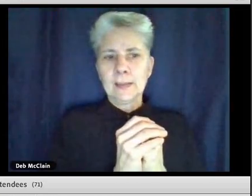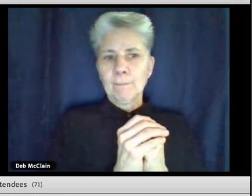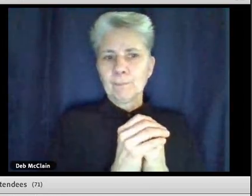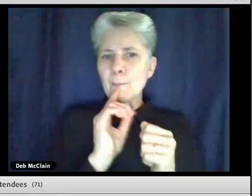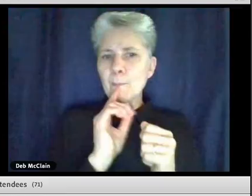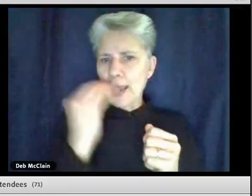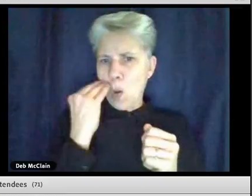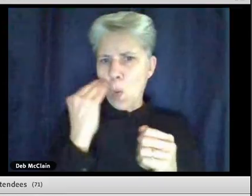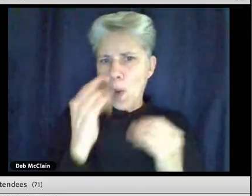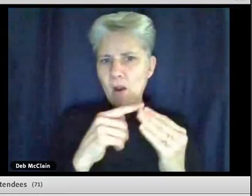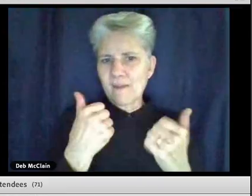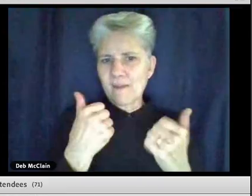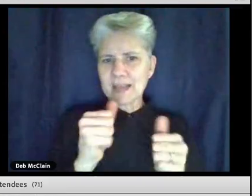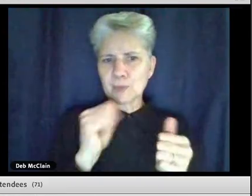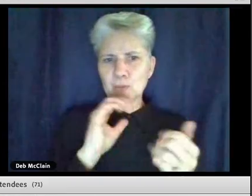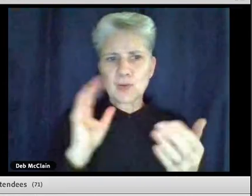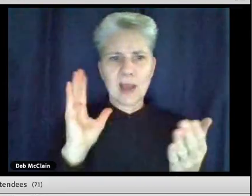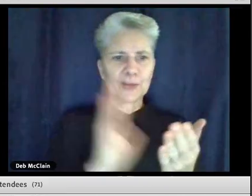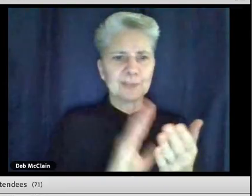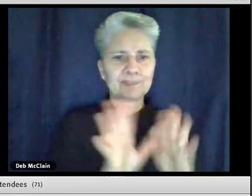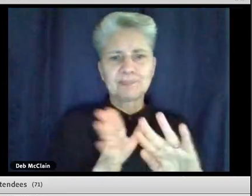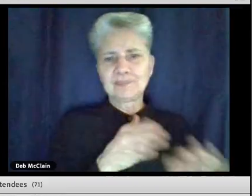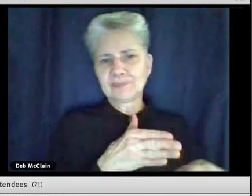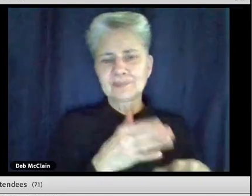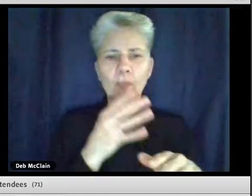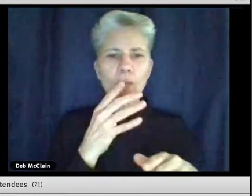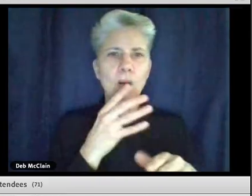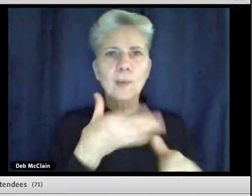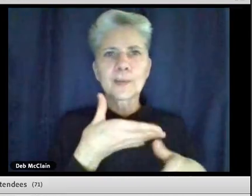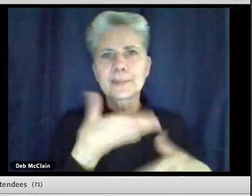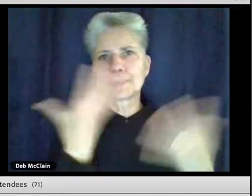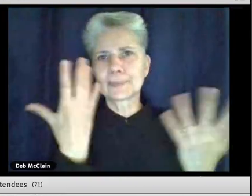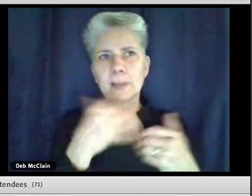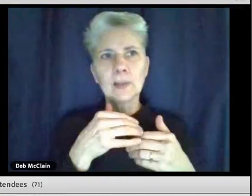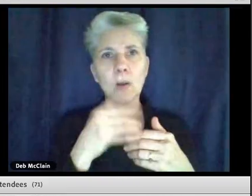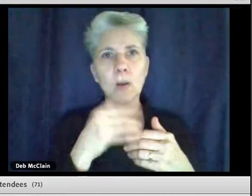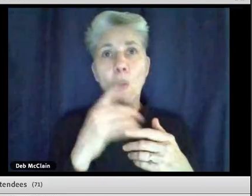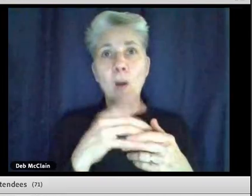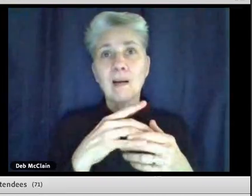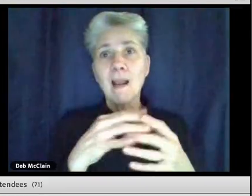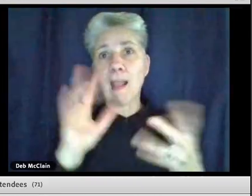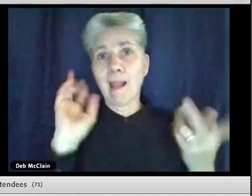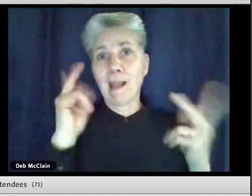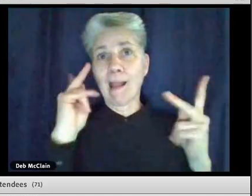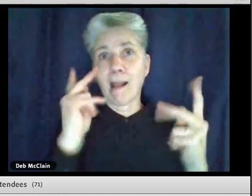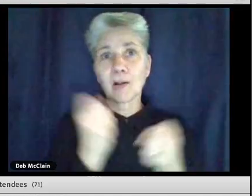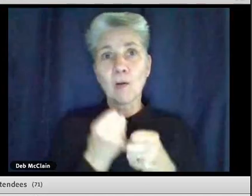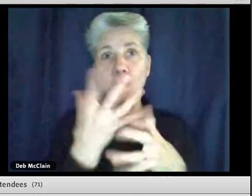It's just the best information available right now. Be aware of attempts to downplay or, on the other hand,